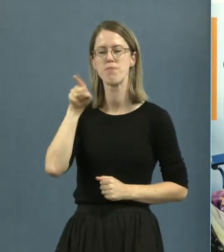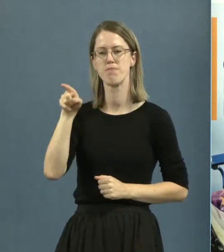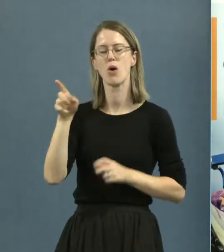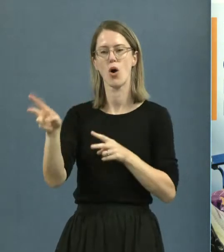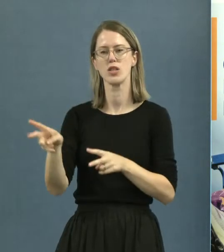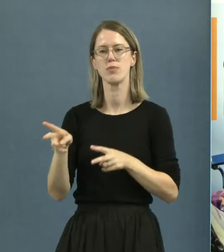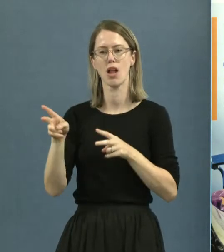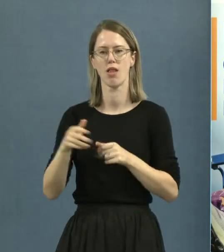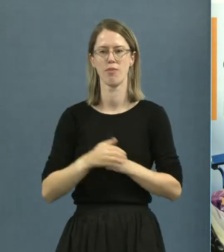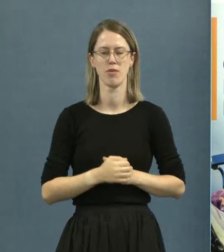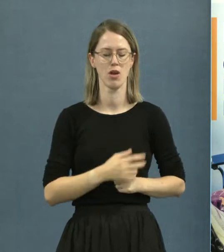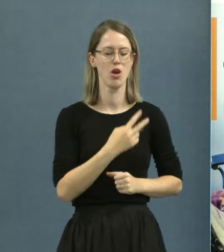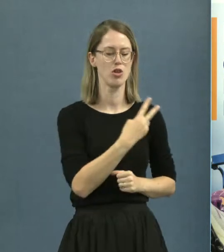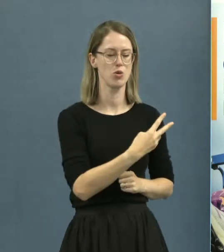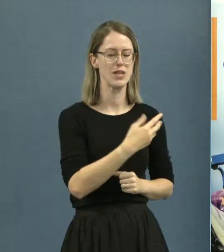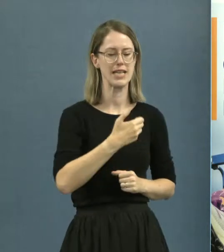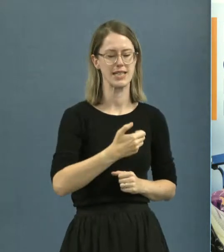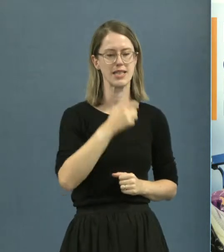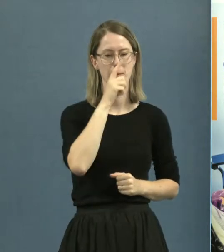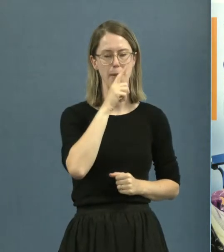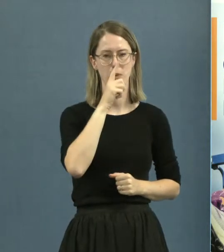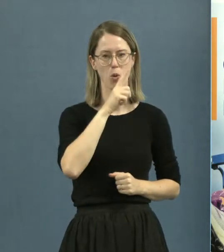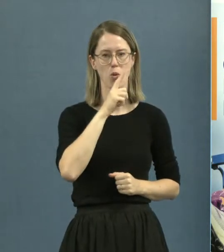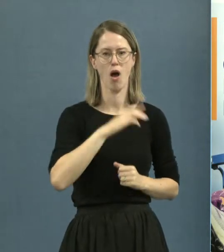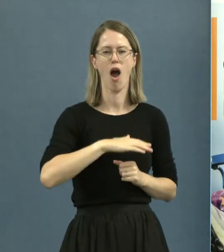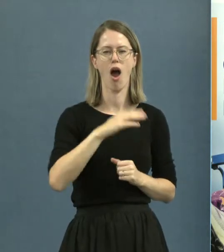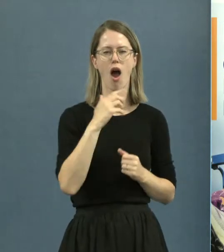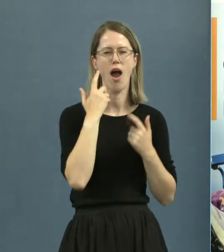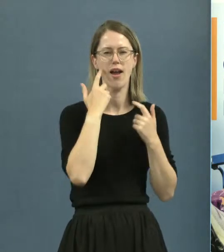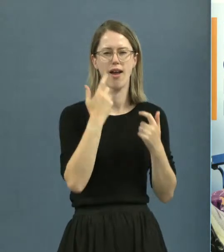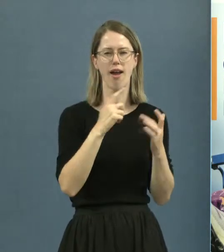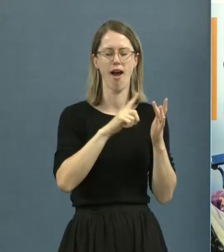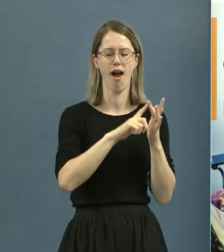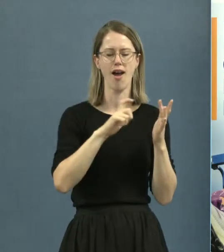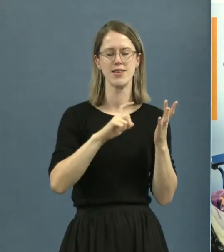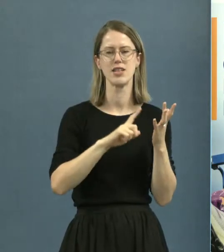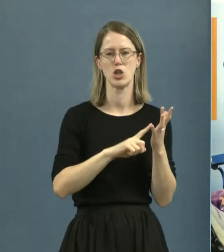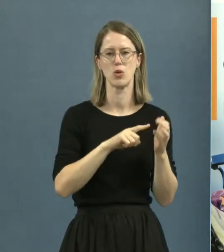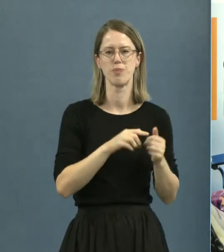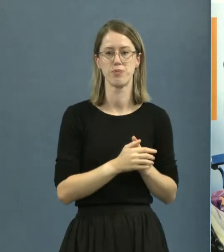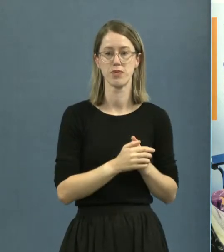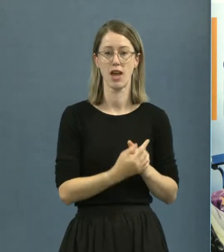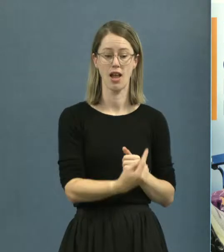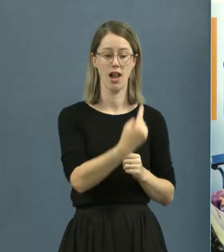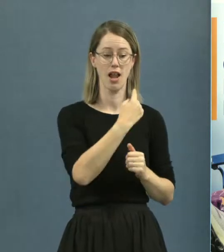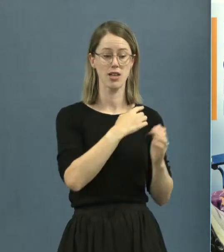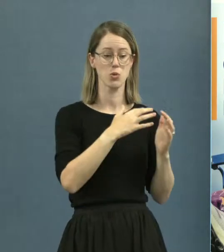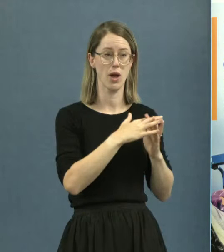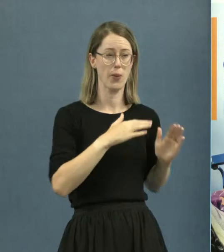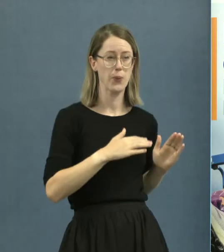in hospital and 26 people